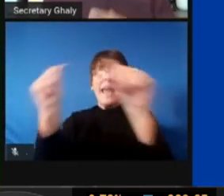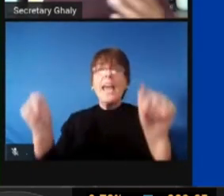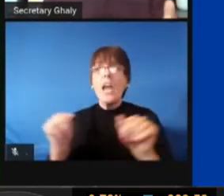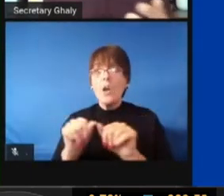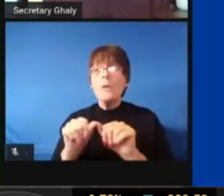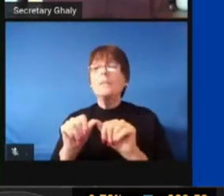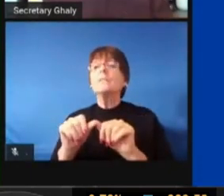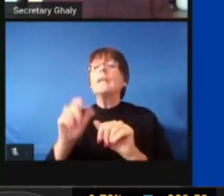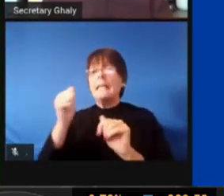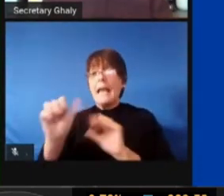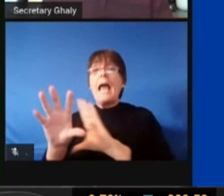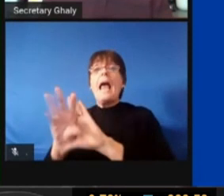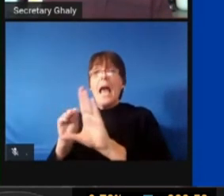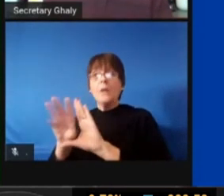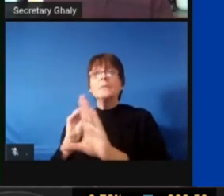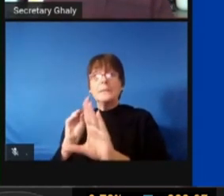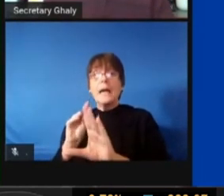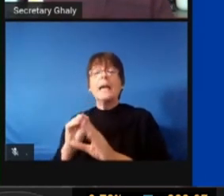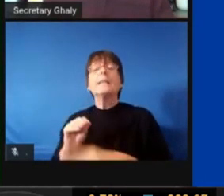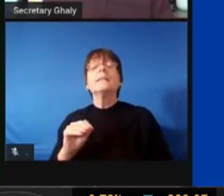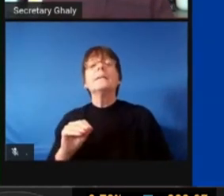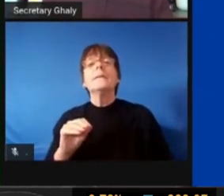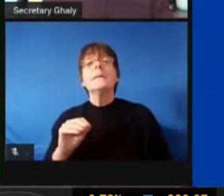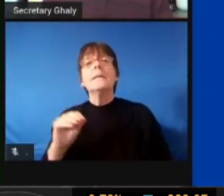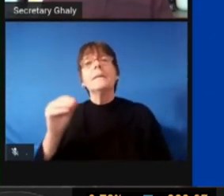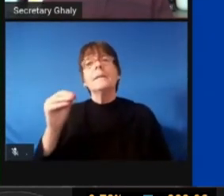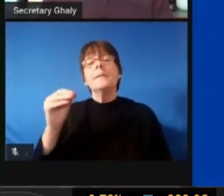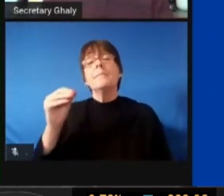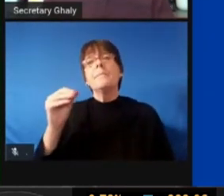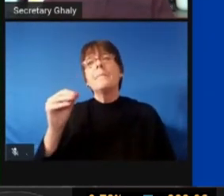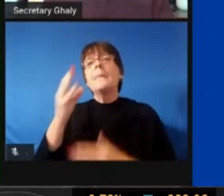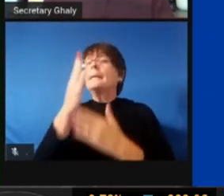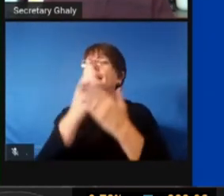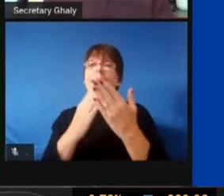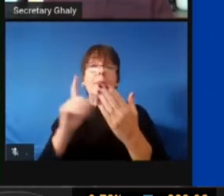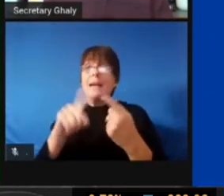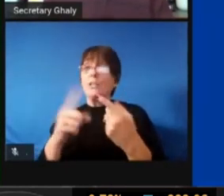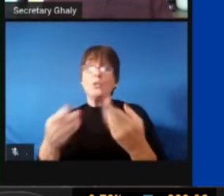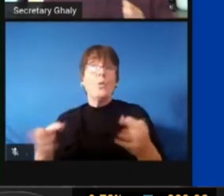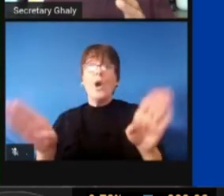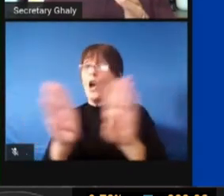OUTDOORS. RESTAURANTS, SOME BARS IN SOME